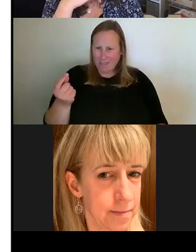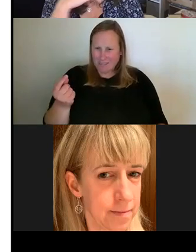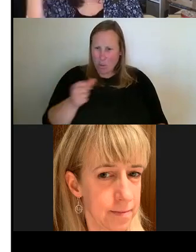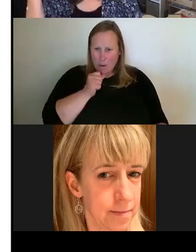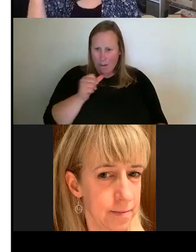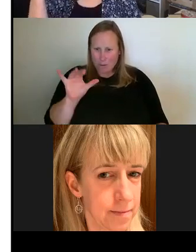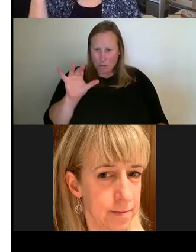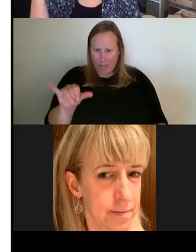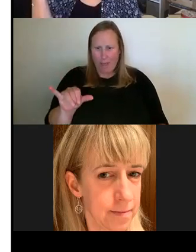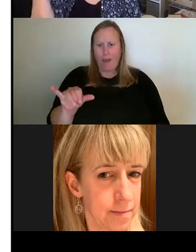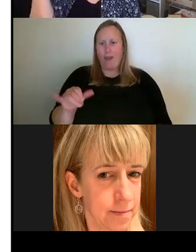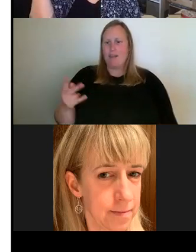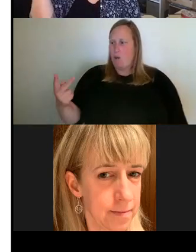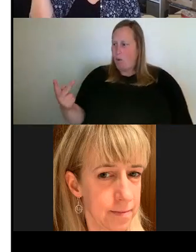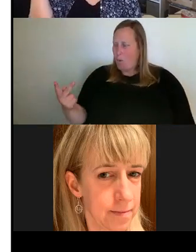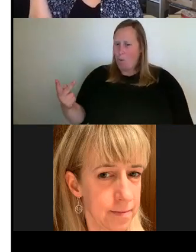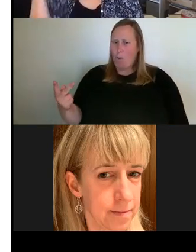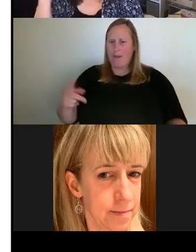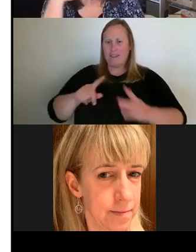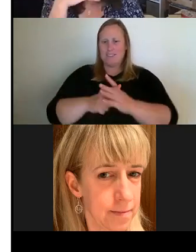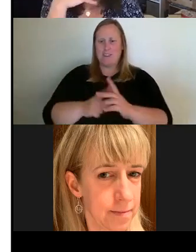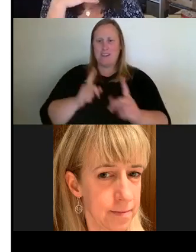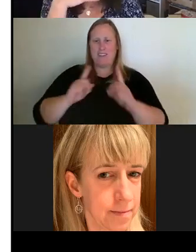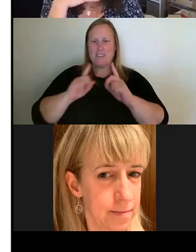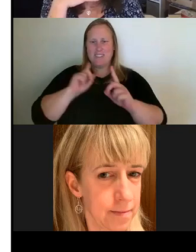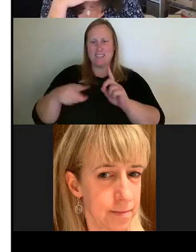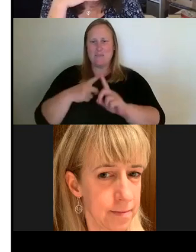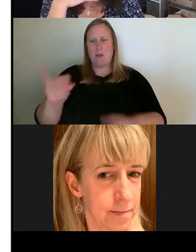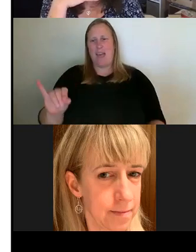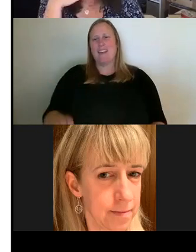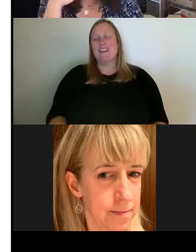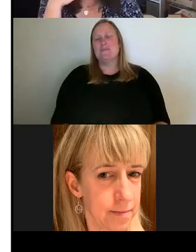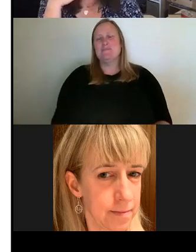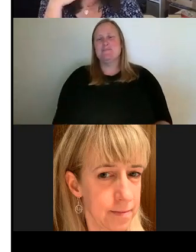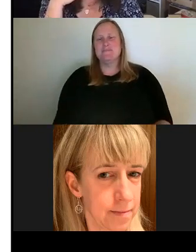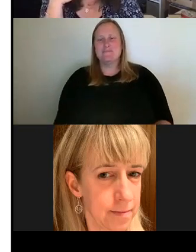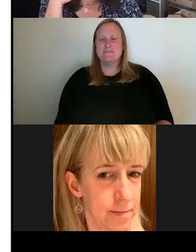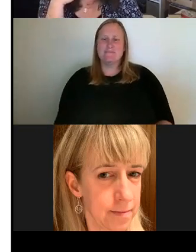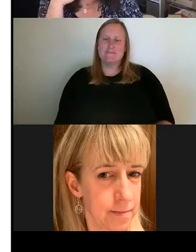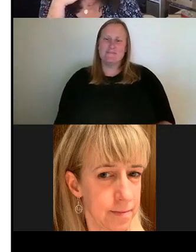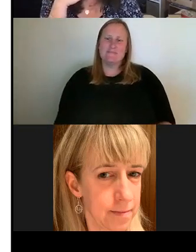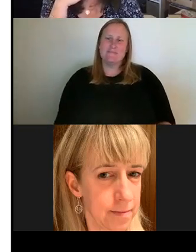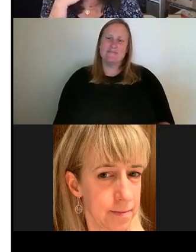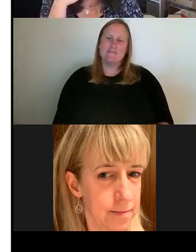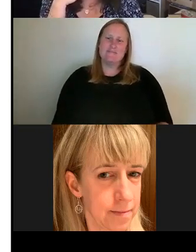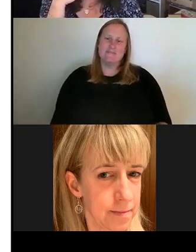Glenda Sims: Why not? Jennie Delisi: What kinds of cognitive issues